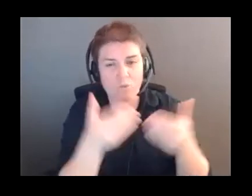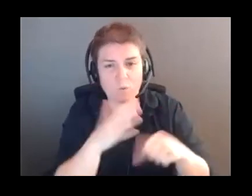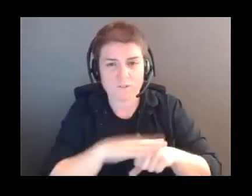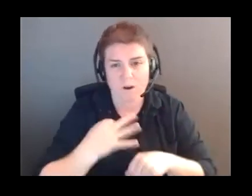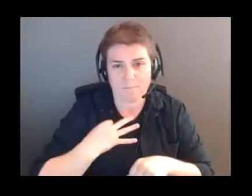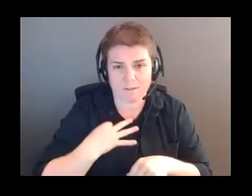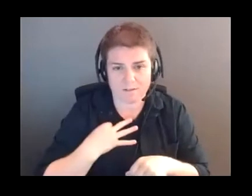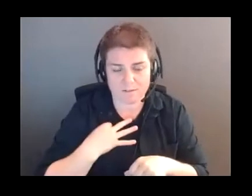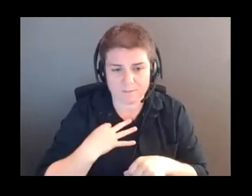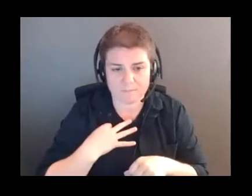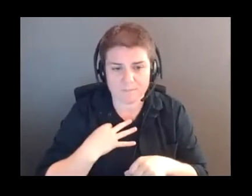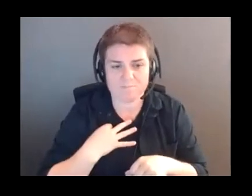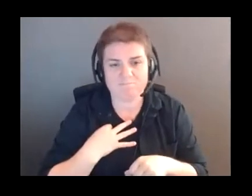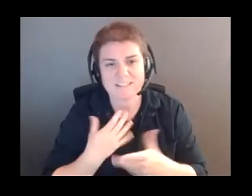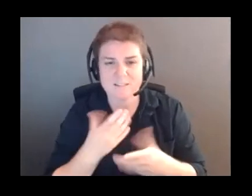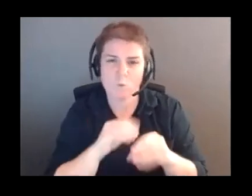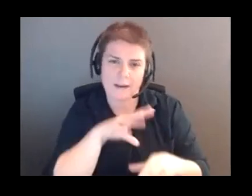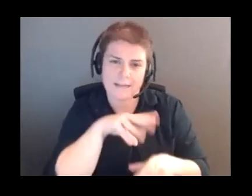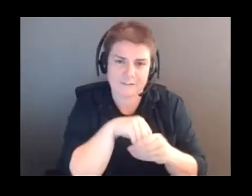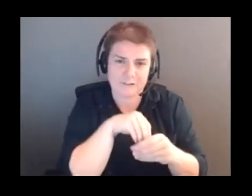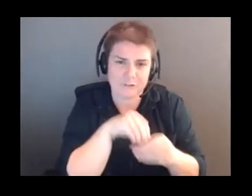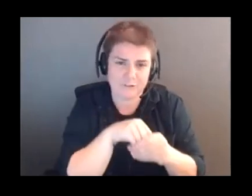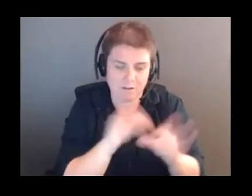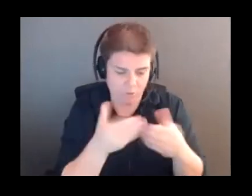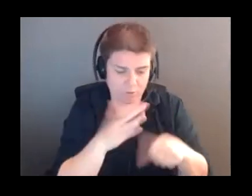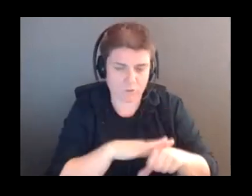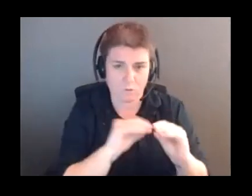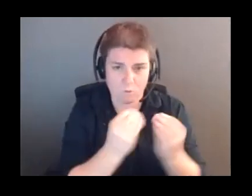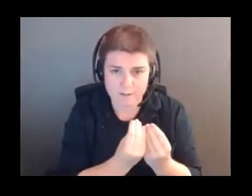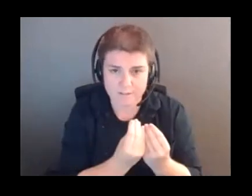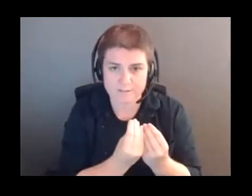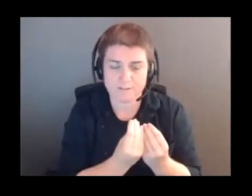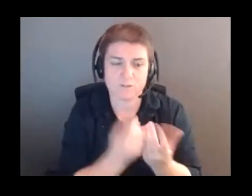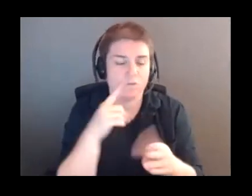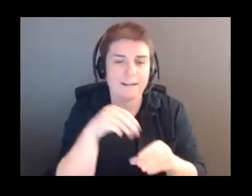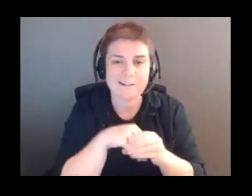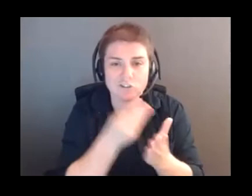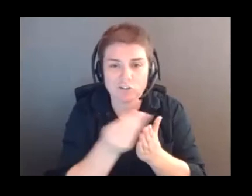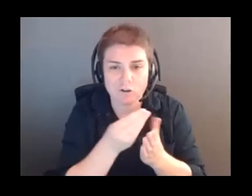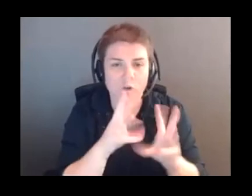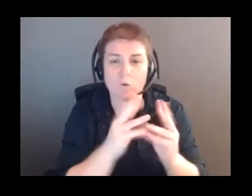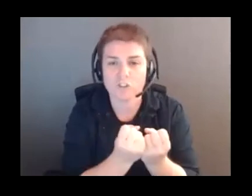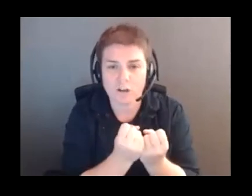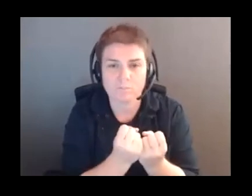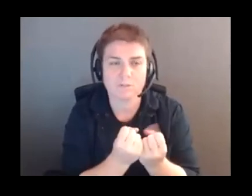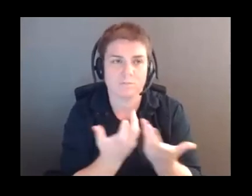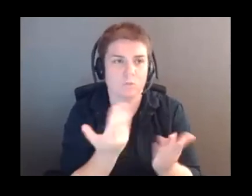time is more internally focused on your organization, like internal workshopping of new works, research,